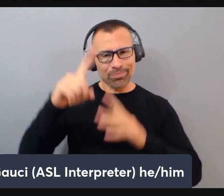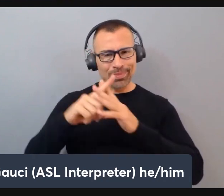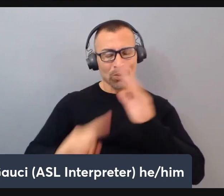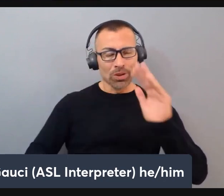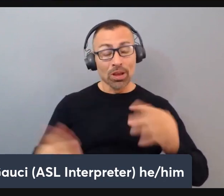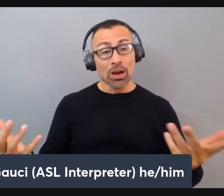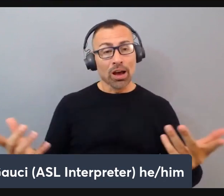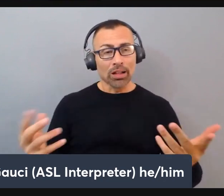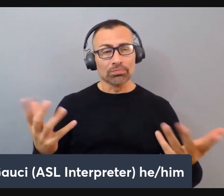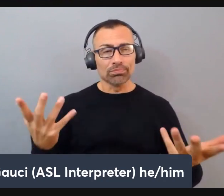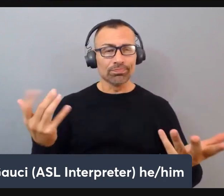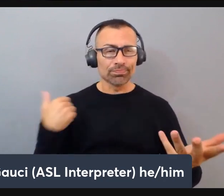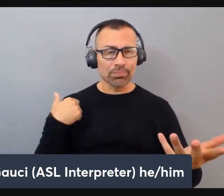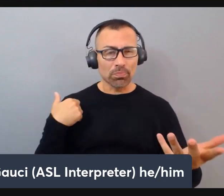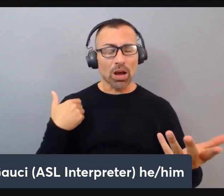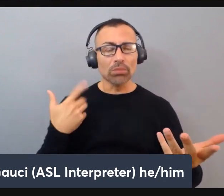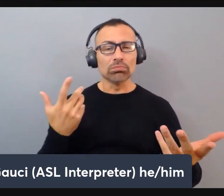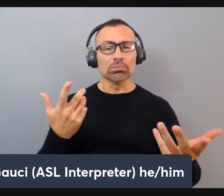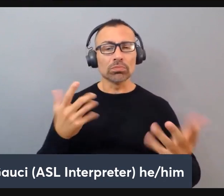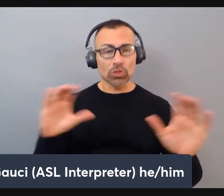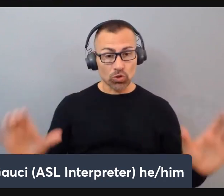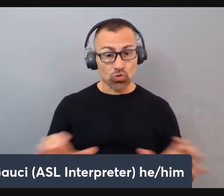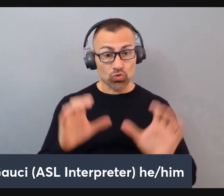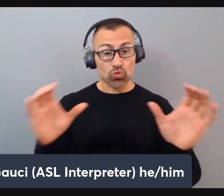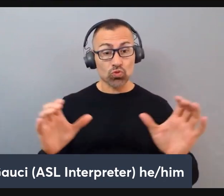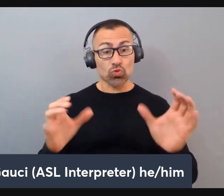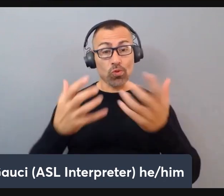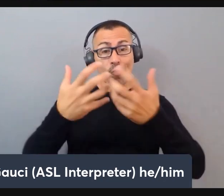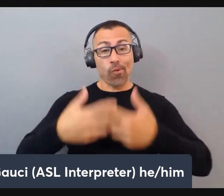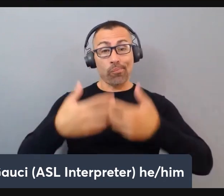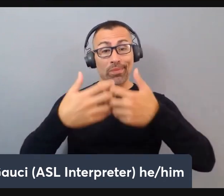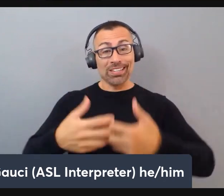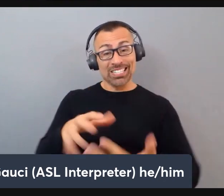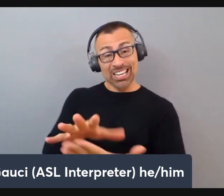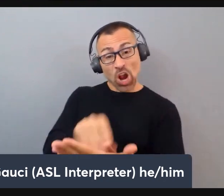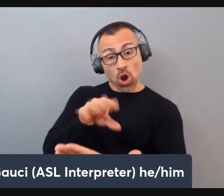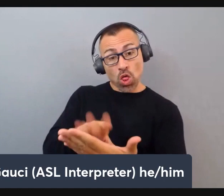on email from actual school students